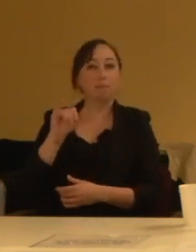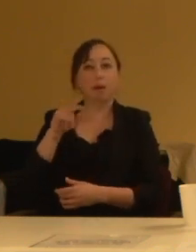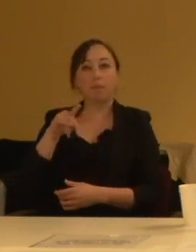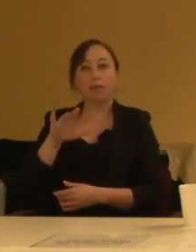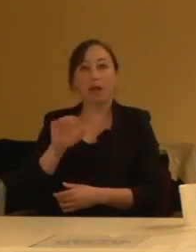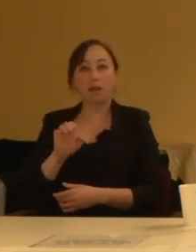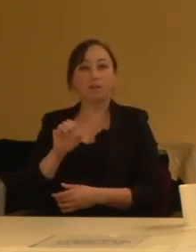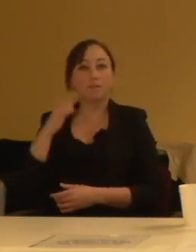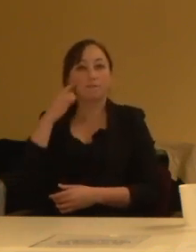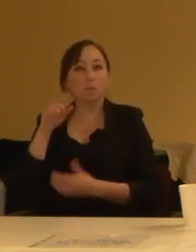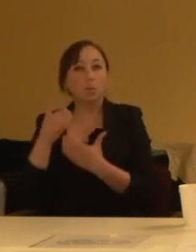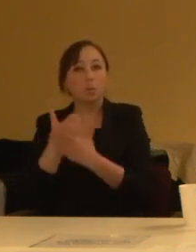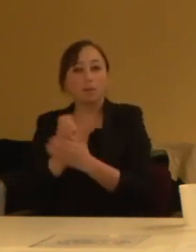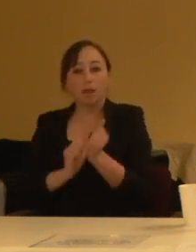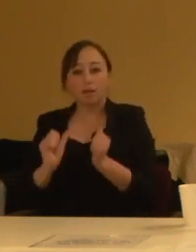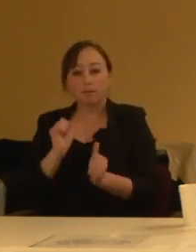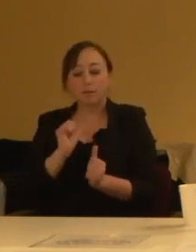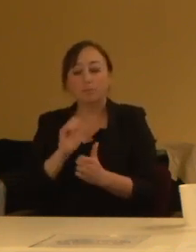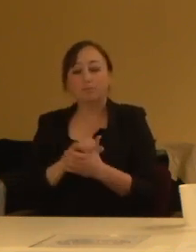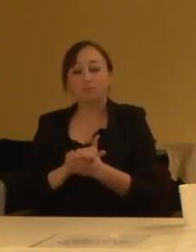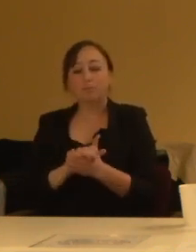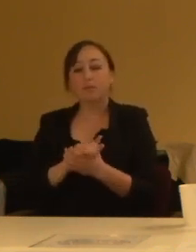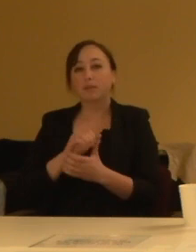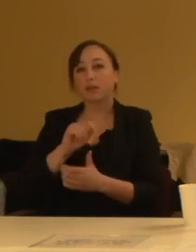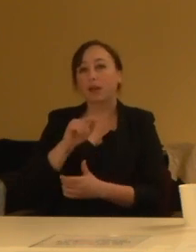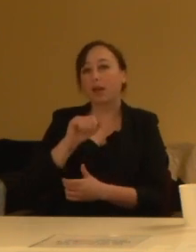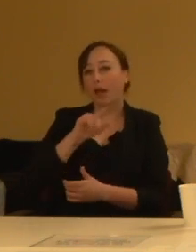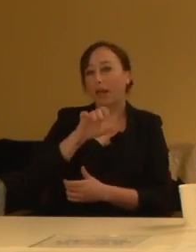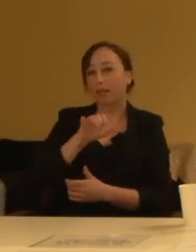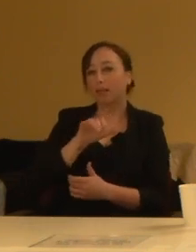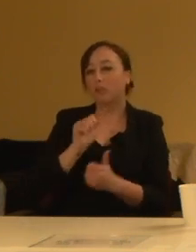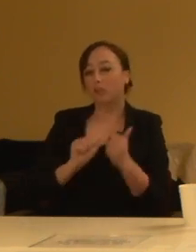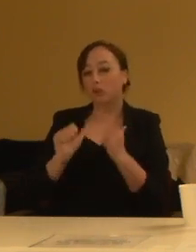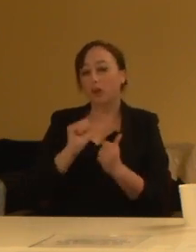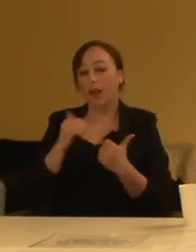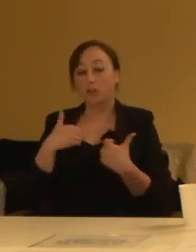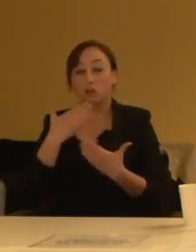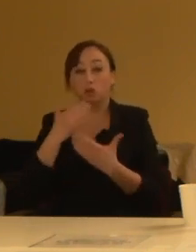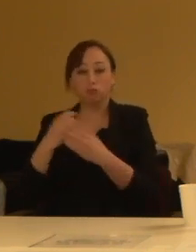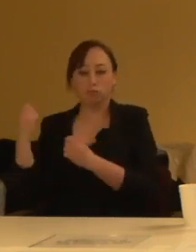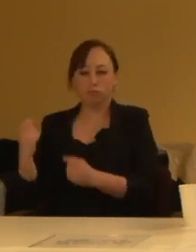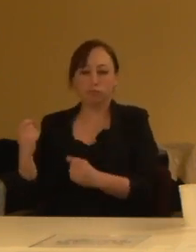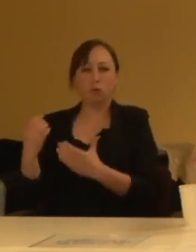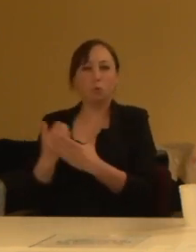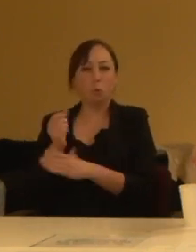Oh, so the Alley has a really robust new work initiative, which is great.